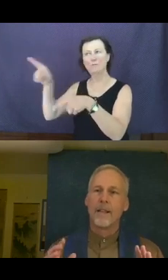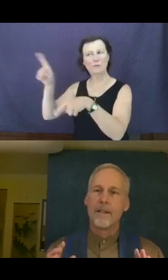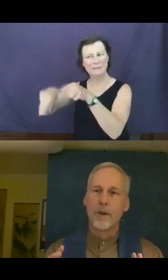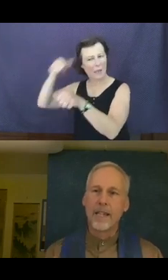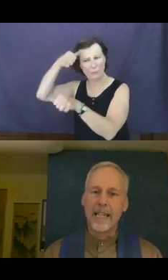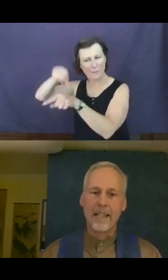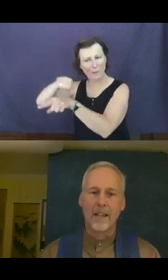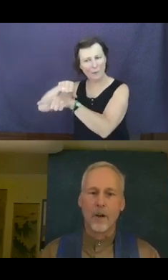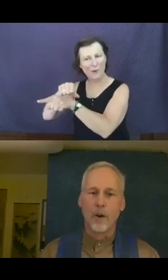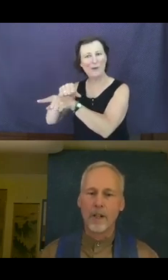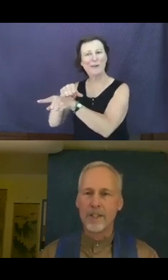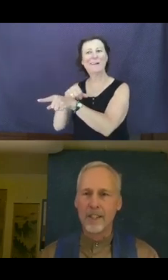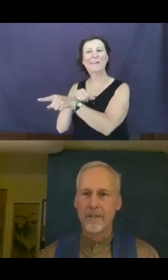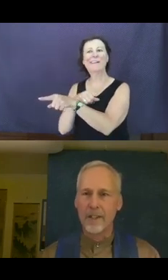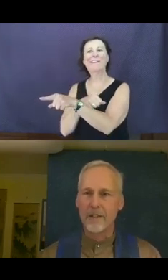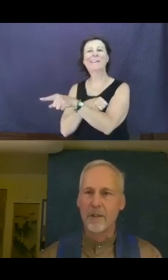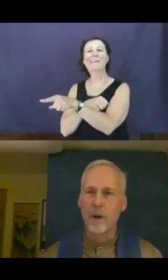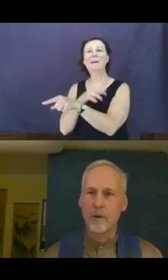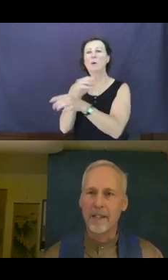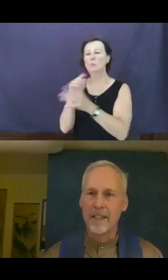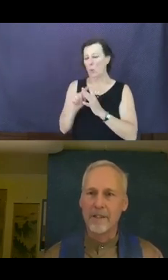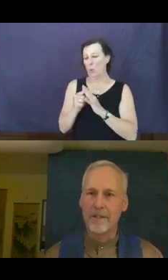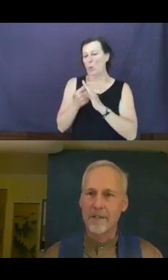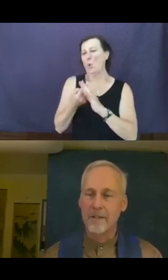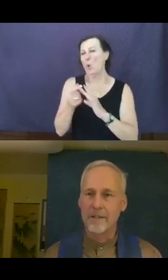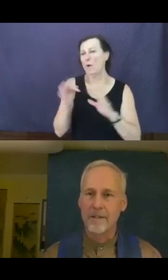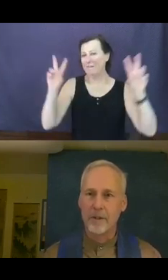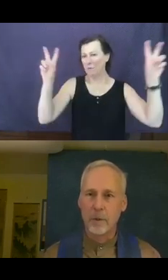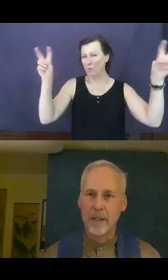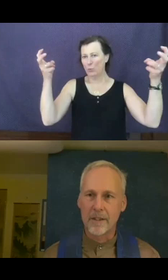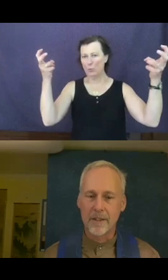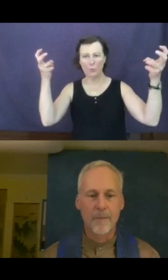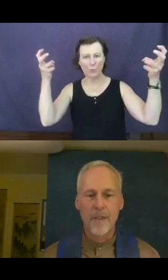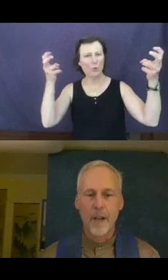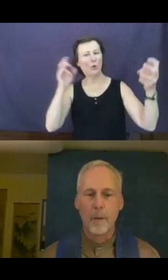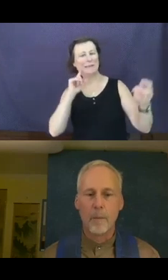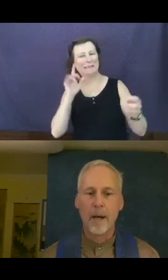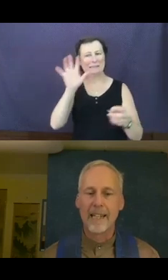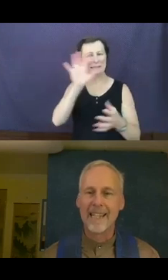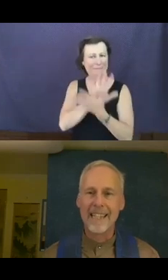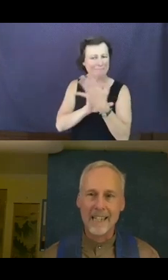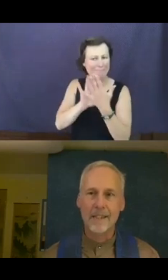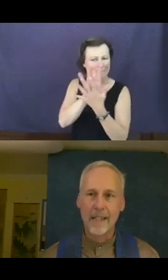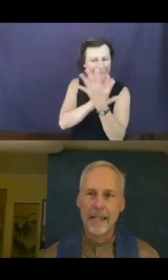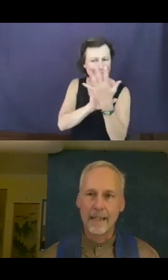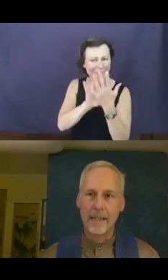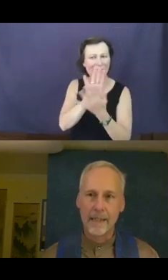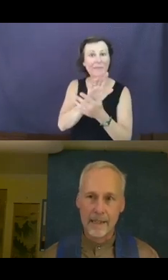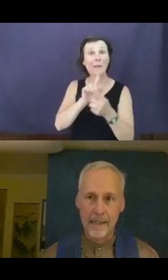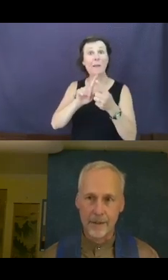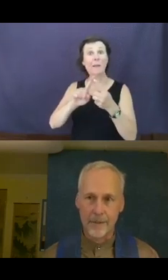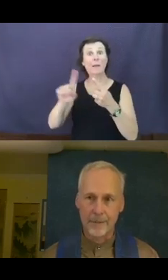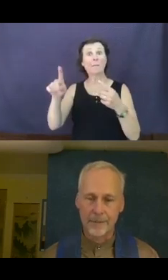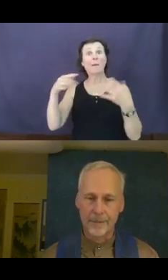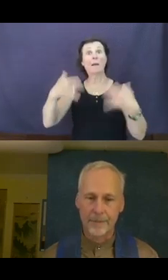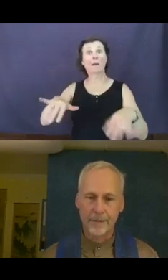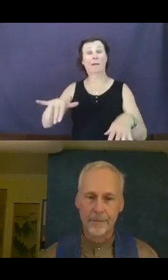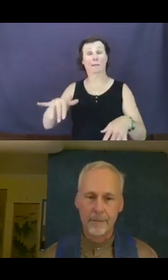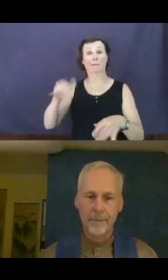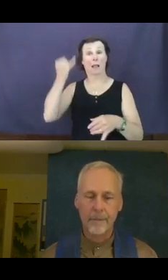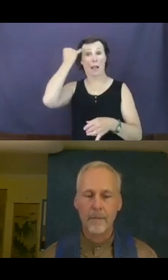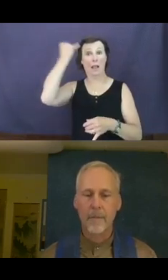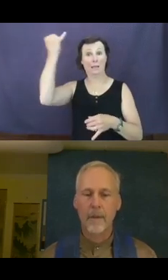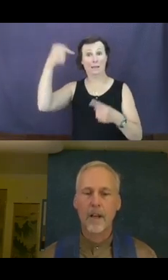So the origin of this quote is dubious but the insight is this: